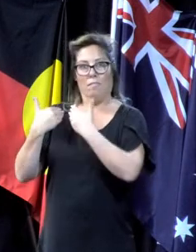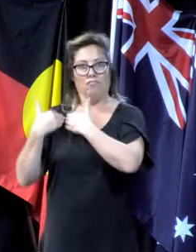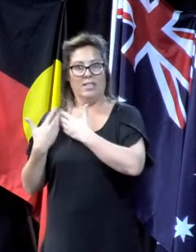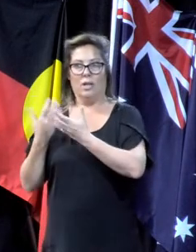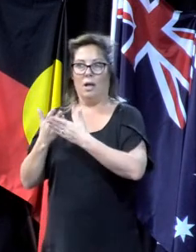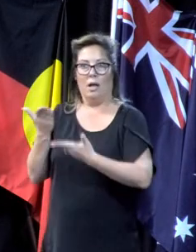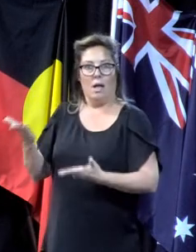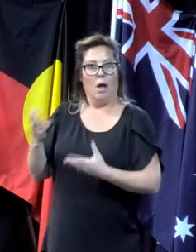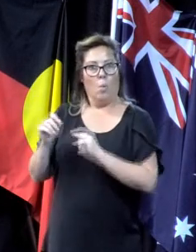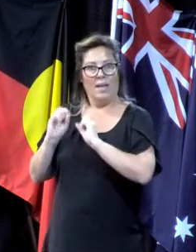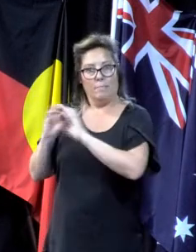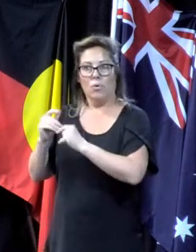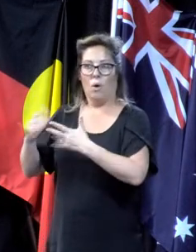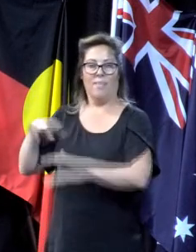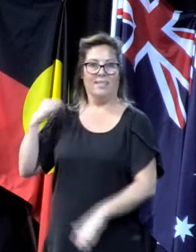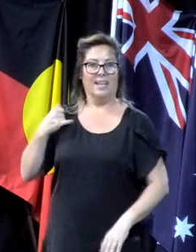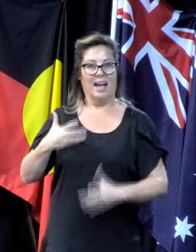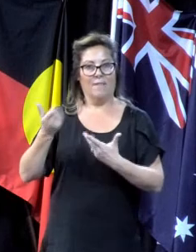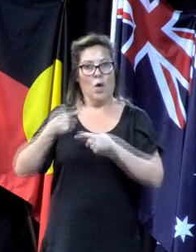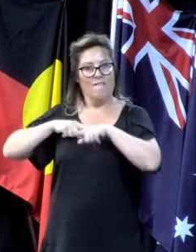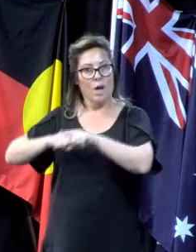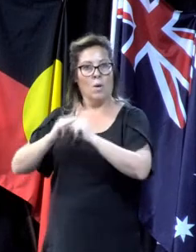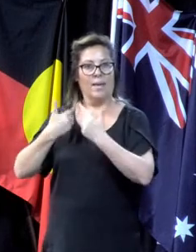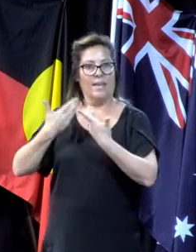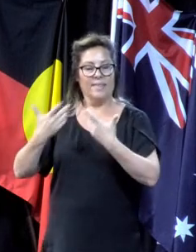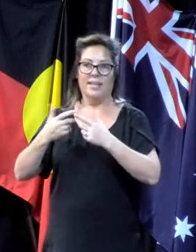It needs to be revisited and it needs to be done so.